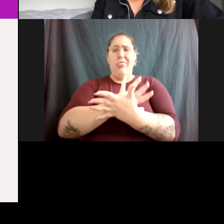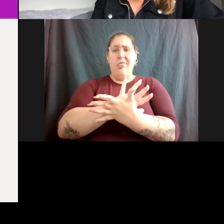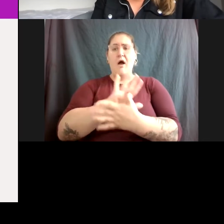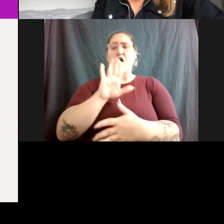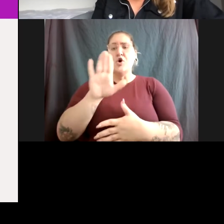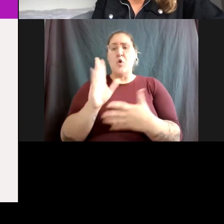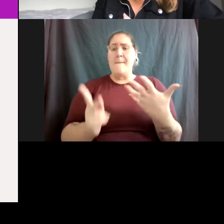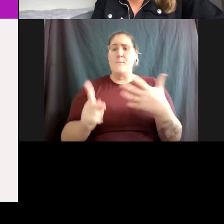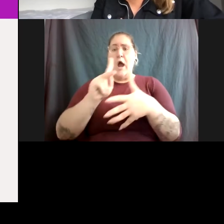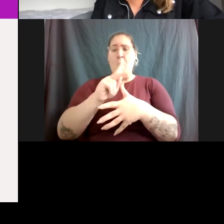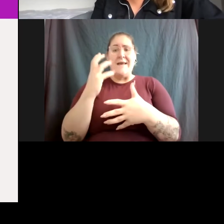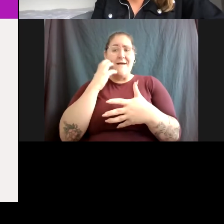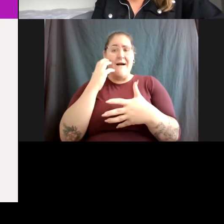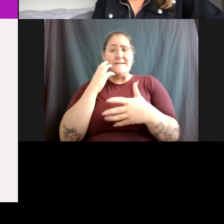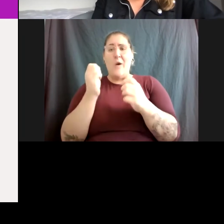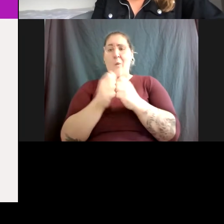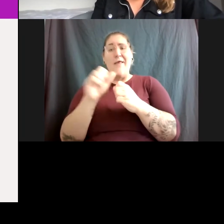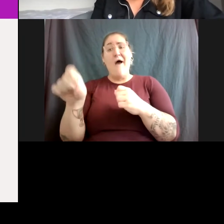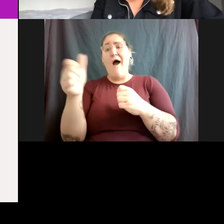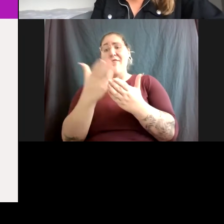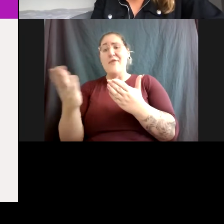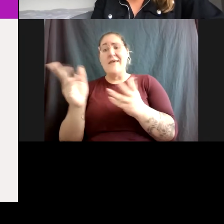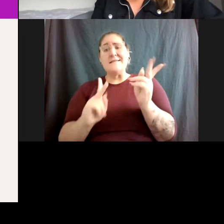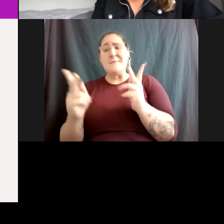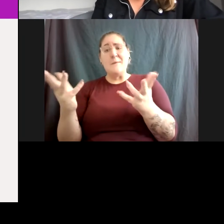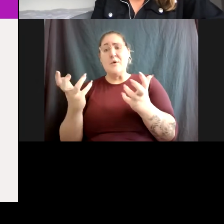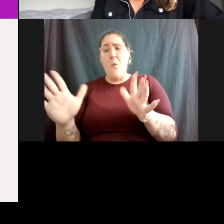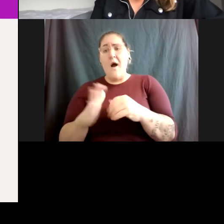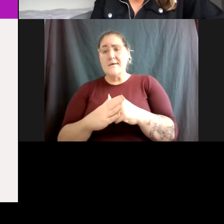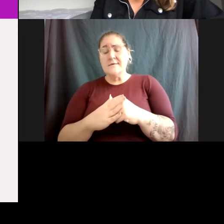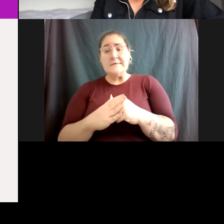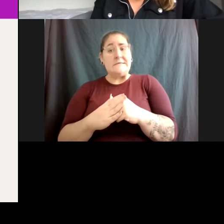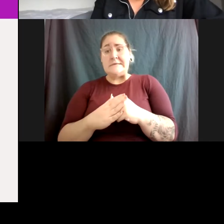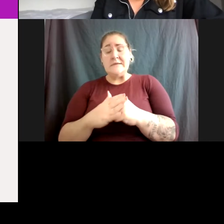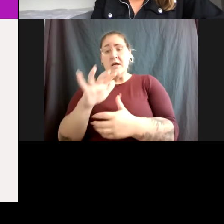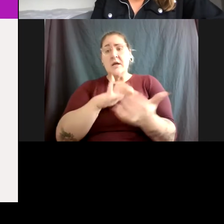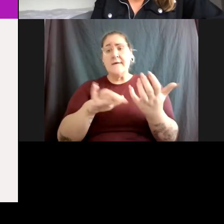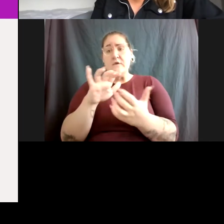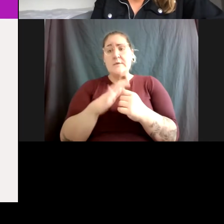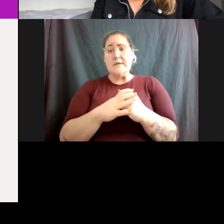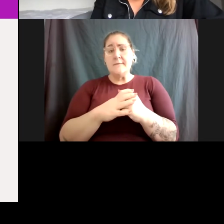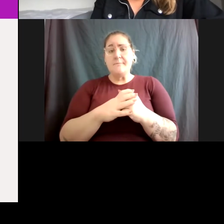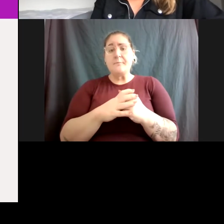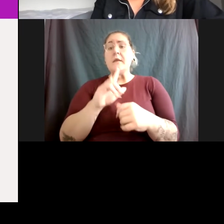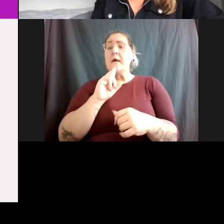hover. It is confusing, it is disorienting. Ensure hover content is also available